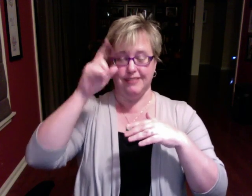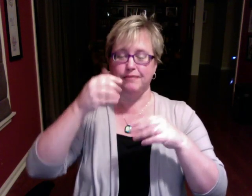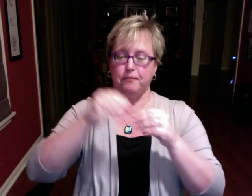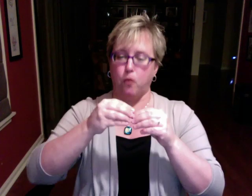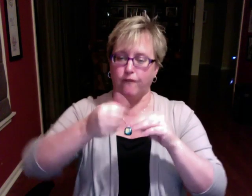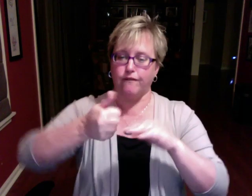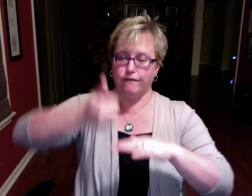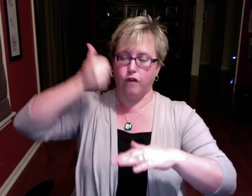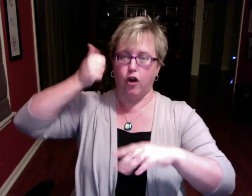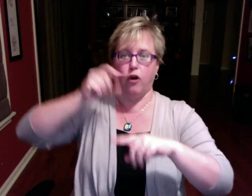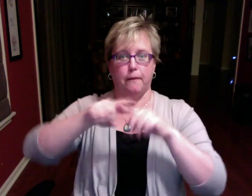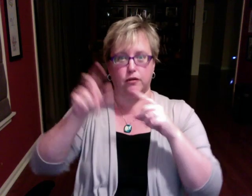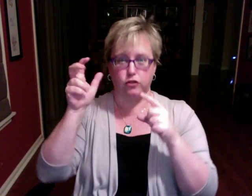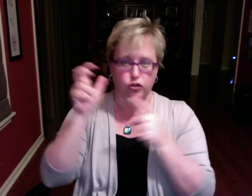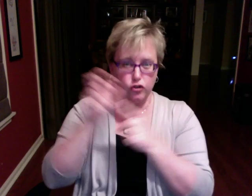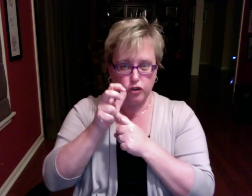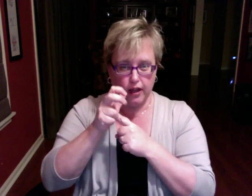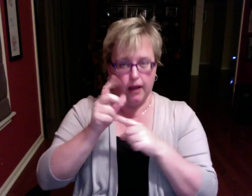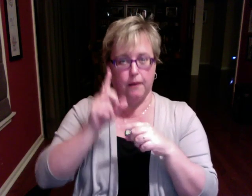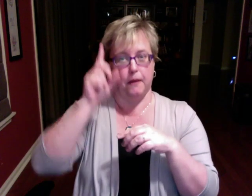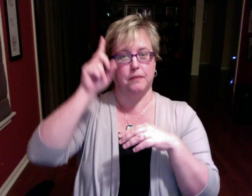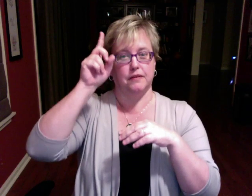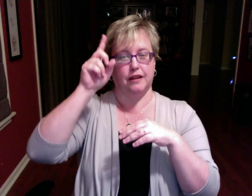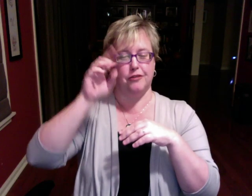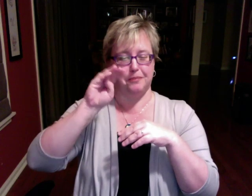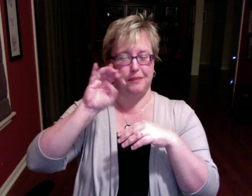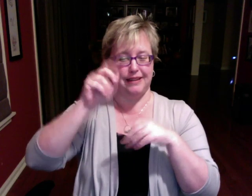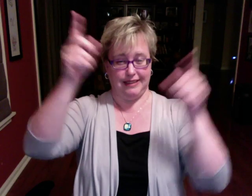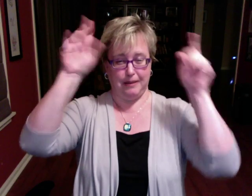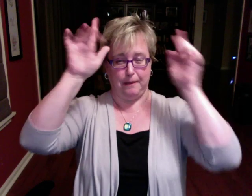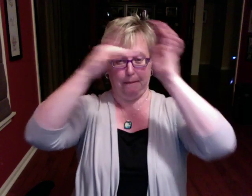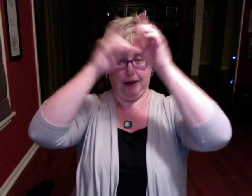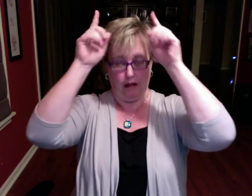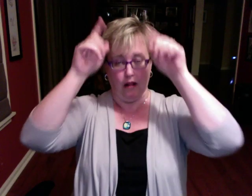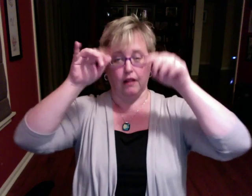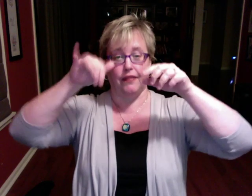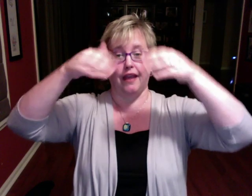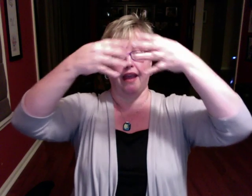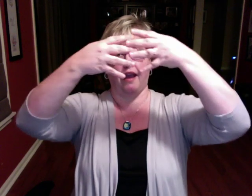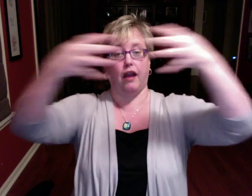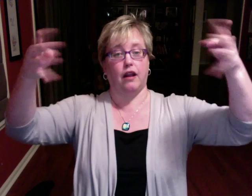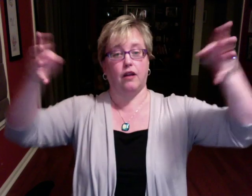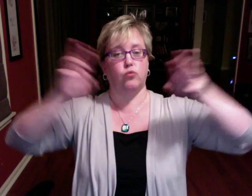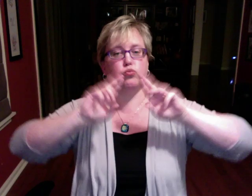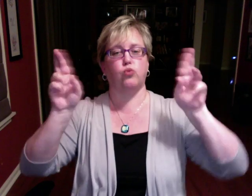Upstairs in the mezzanine - while further back than where we were. In the middle there was an area that was roped off